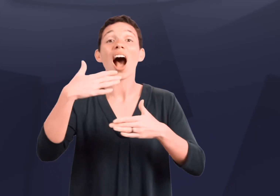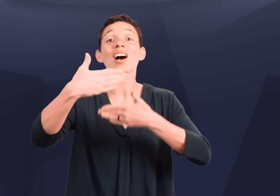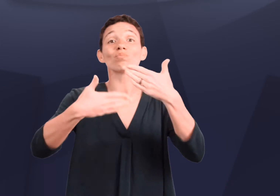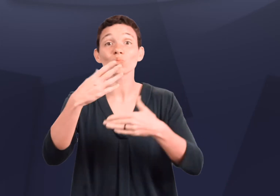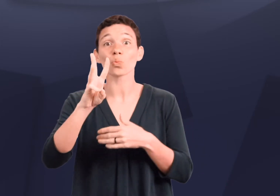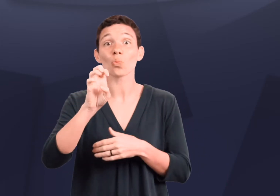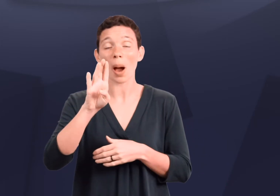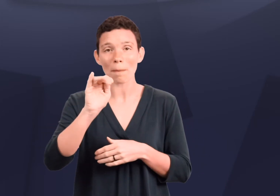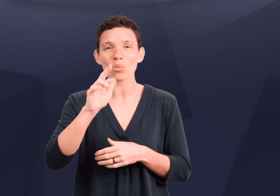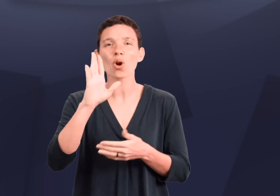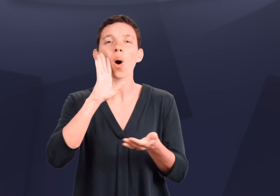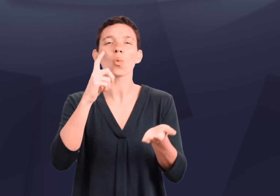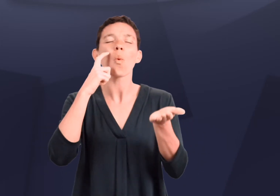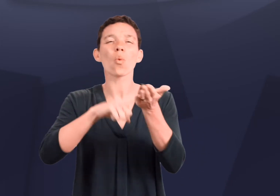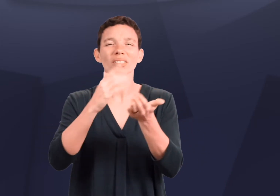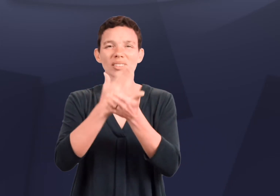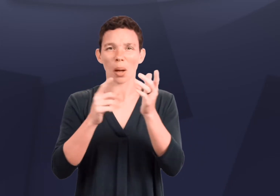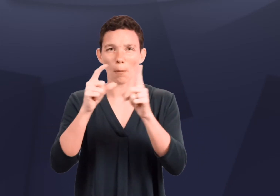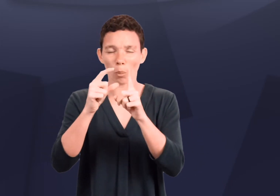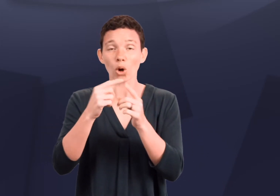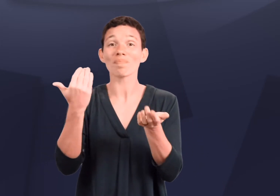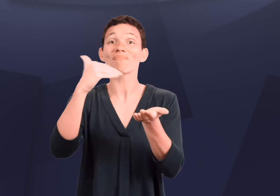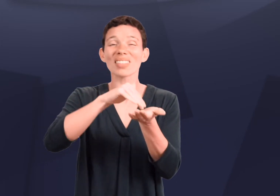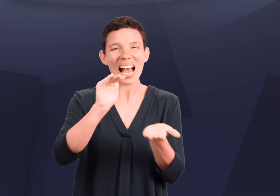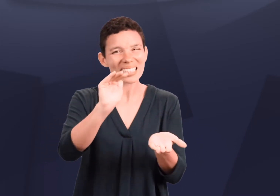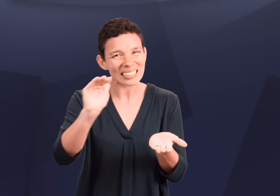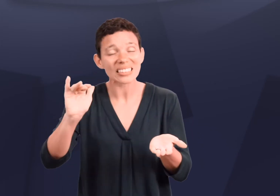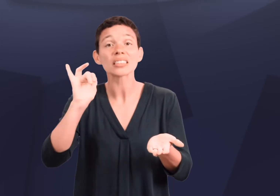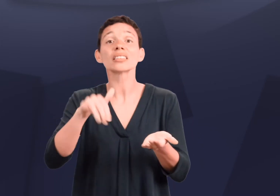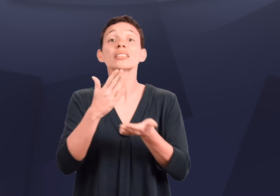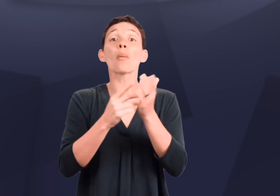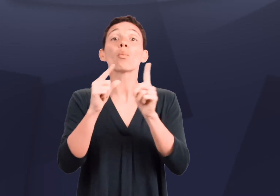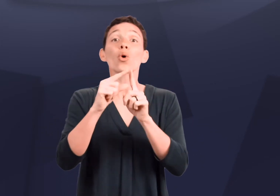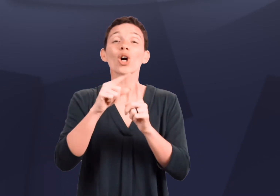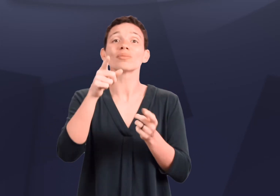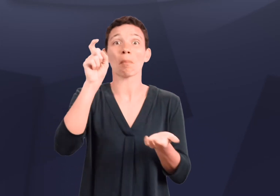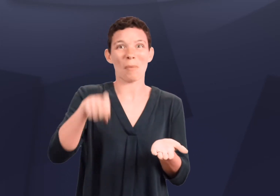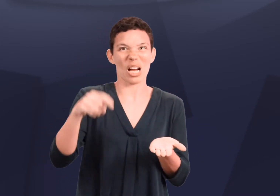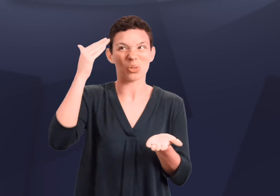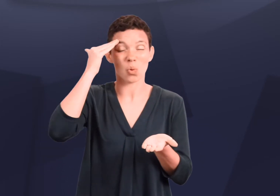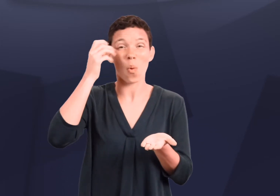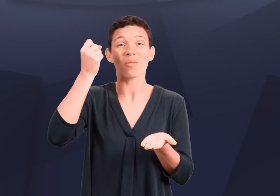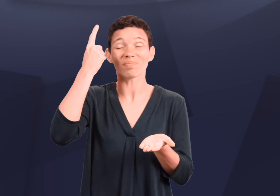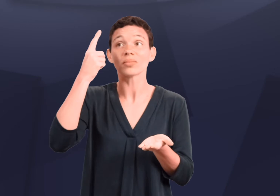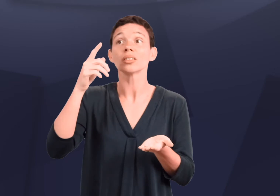While going through the webinar today, I want to again remind you please be aware there are certain terms we need to know